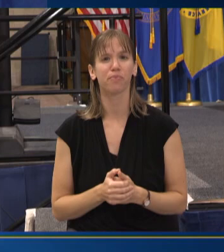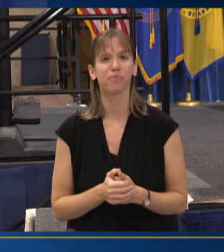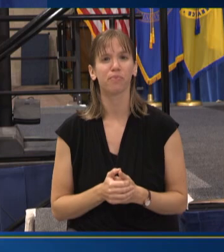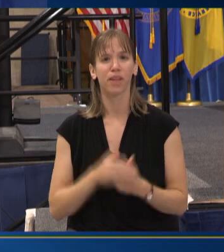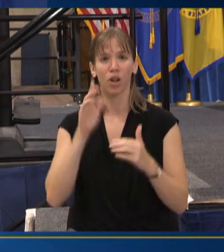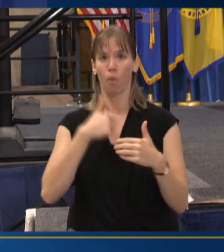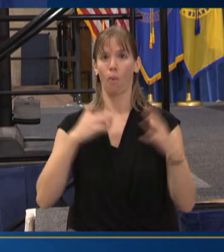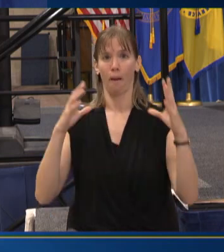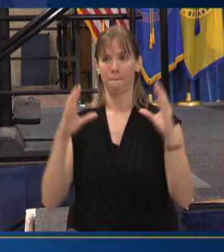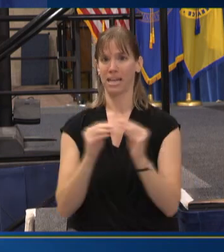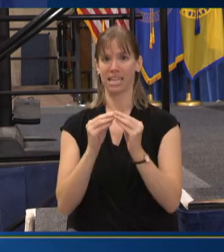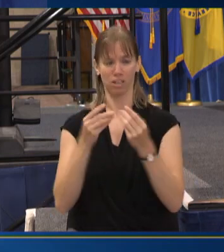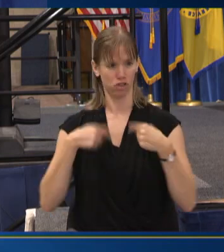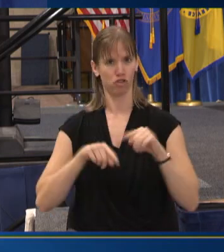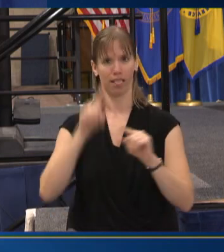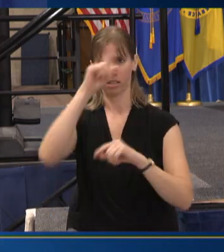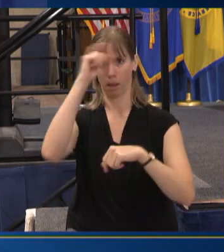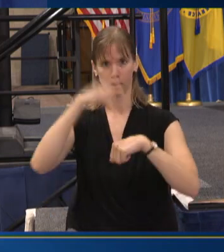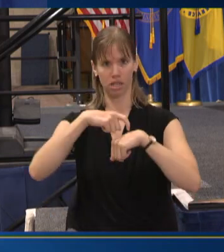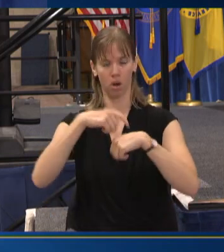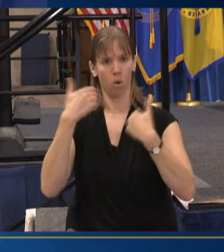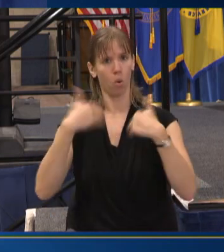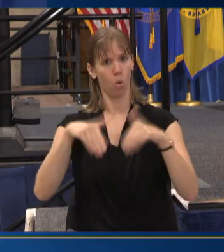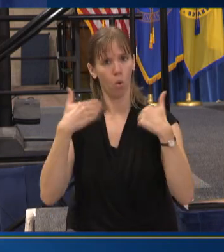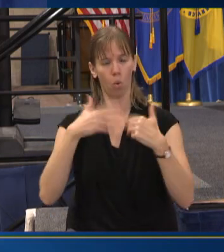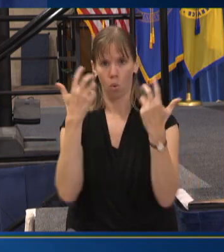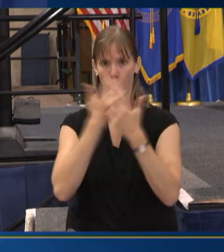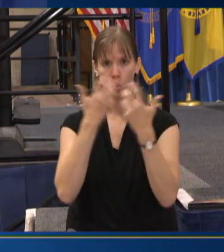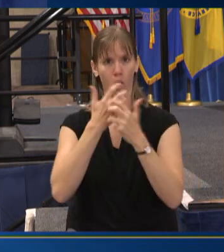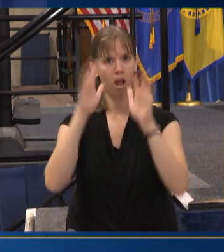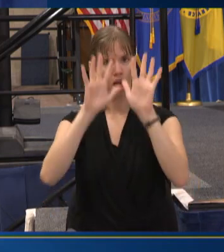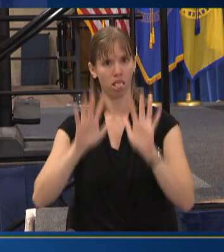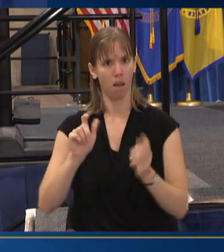midst of a summer of unprecedented climate change related disruption, with record